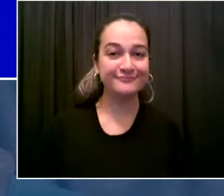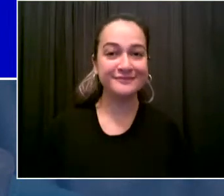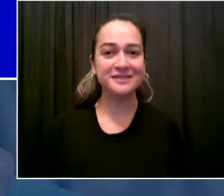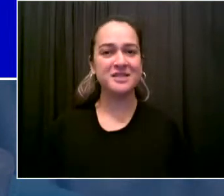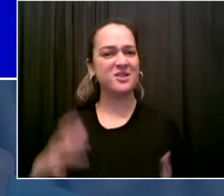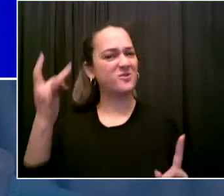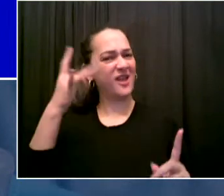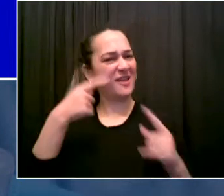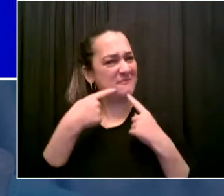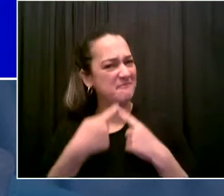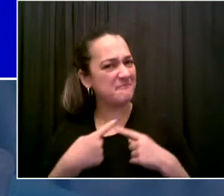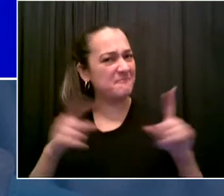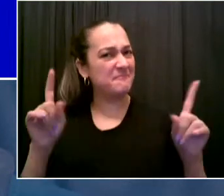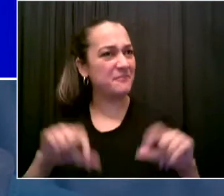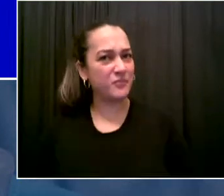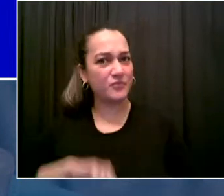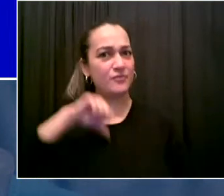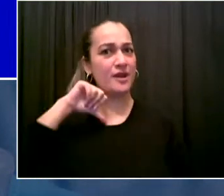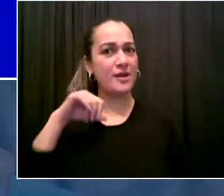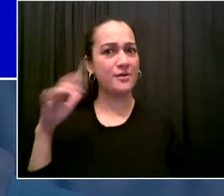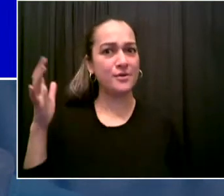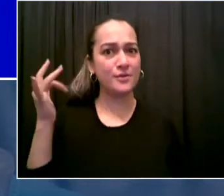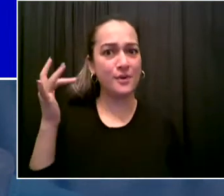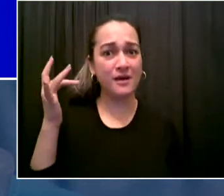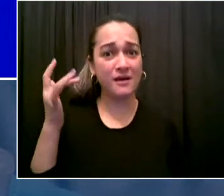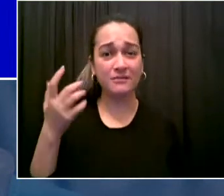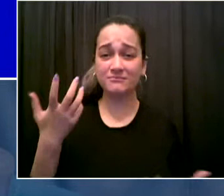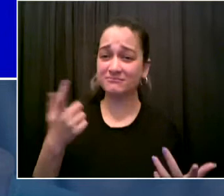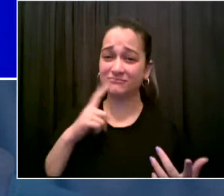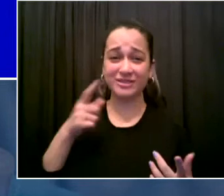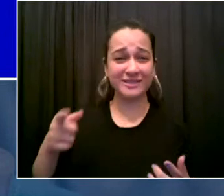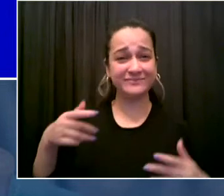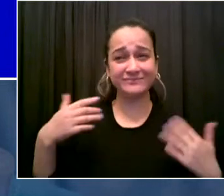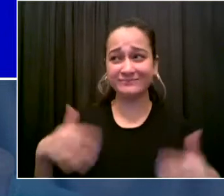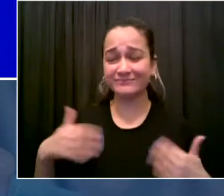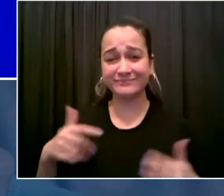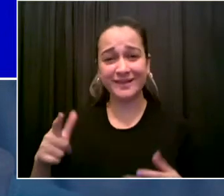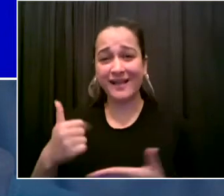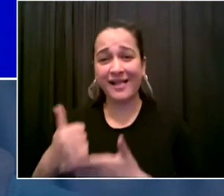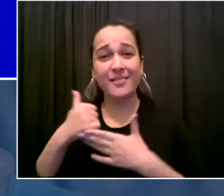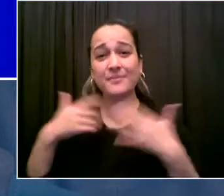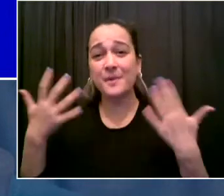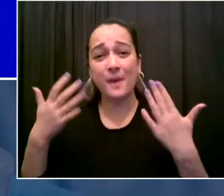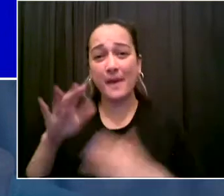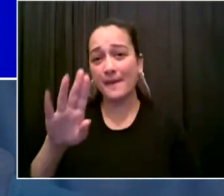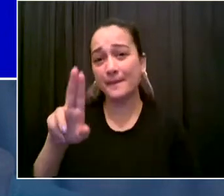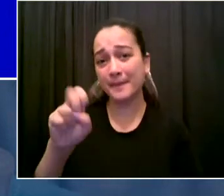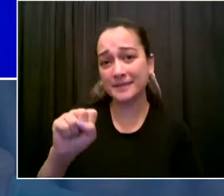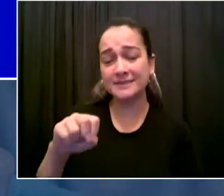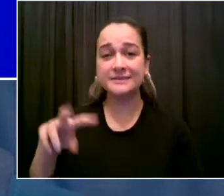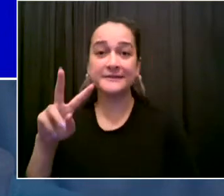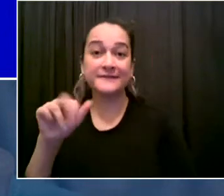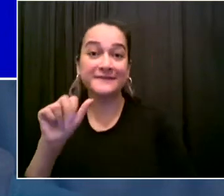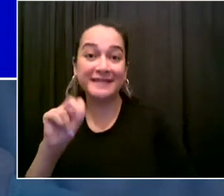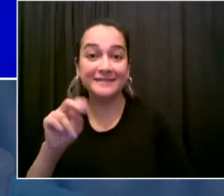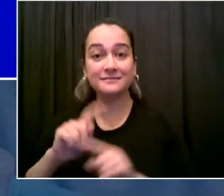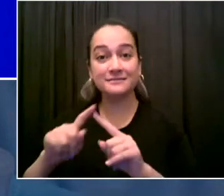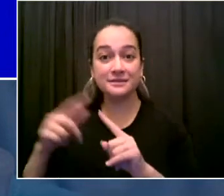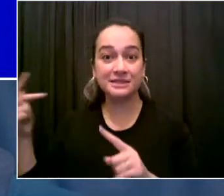BEGINNINOF OUR EFFORT. WHAT WORKS IS TAKING IT TO THE STREETS, GOING